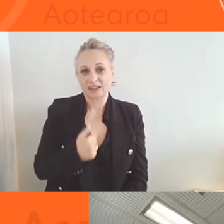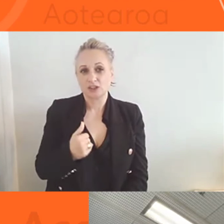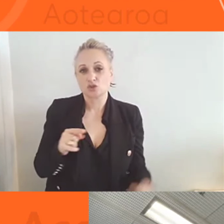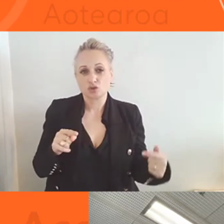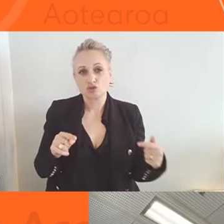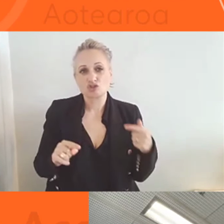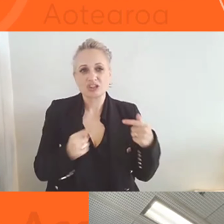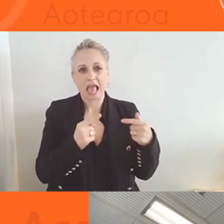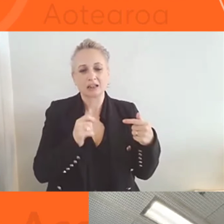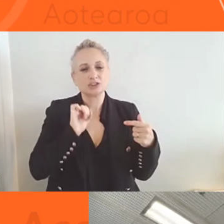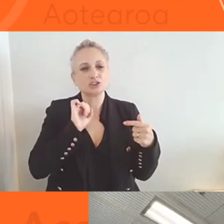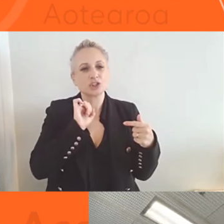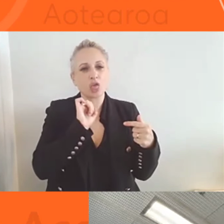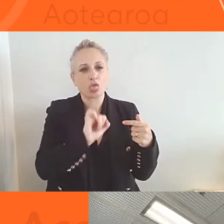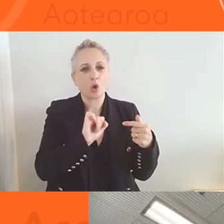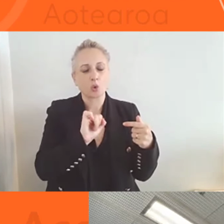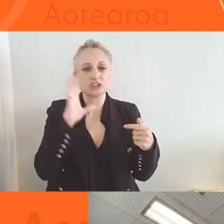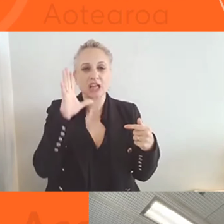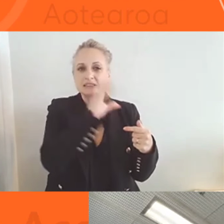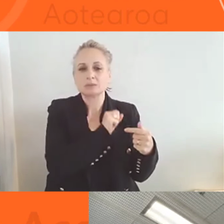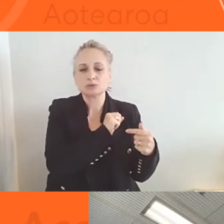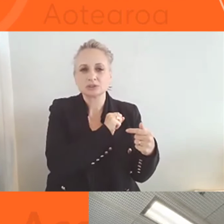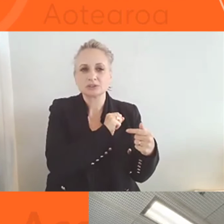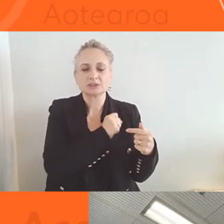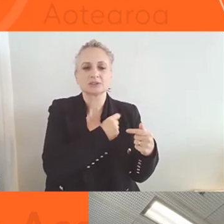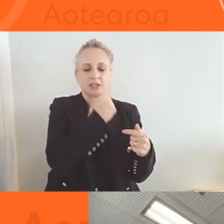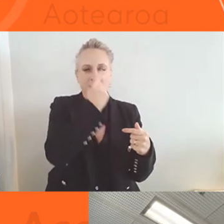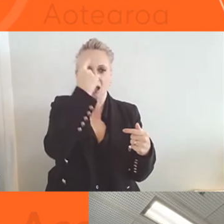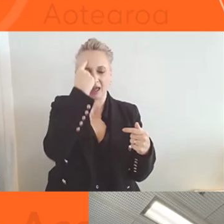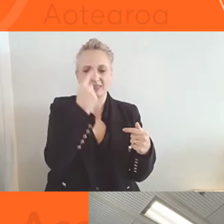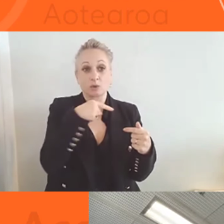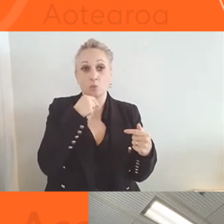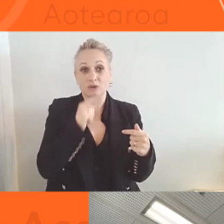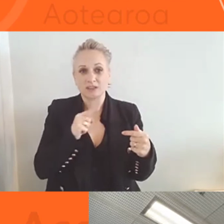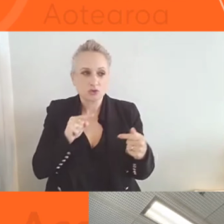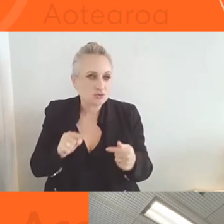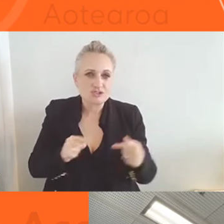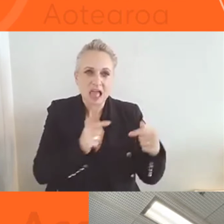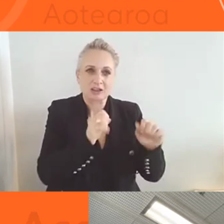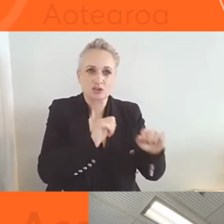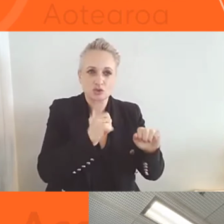and that's what we want to get out of the students, you know, and try to create the next generation of these. I know it sounds a bit